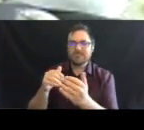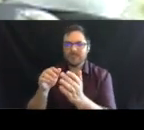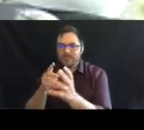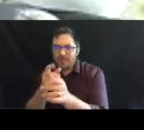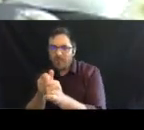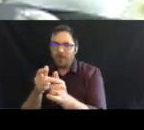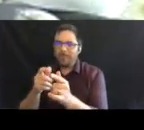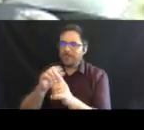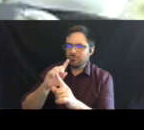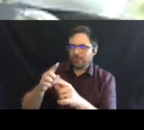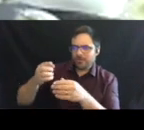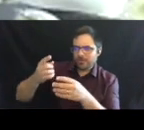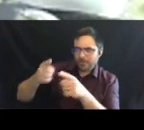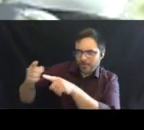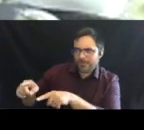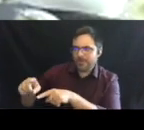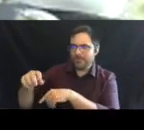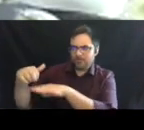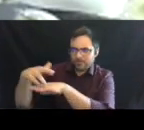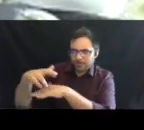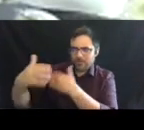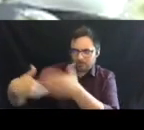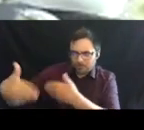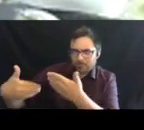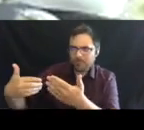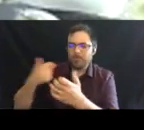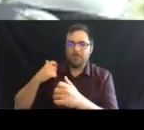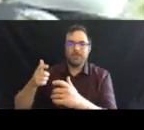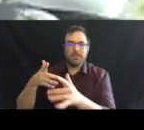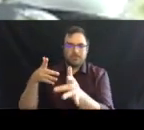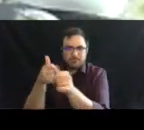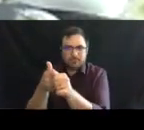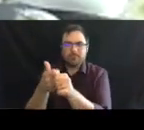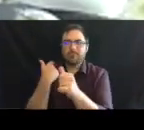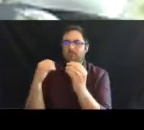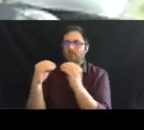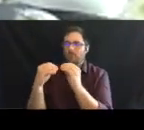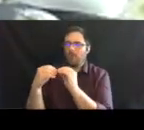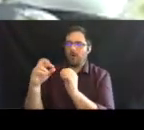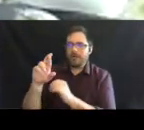right after the referral happens and we track with more diagnostic information and sometimes